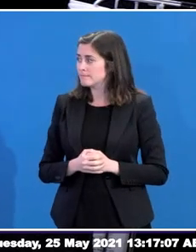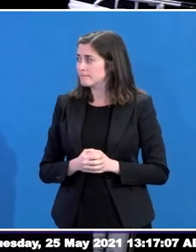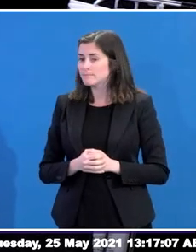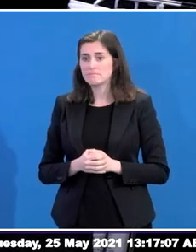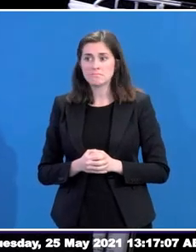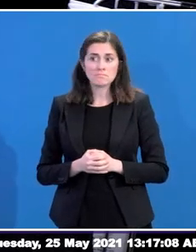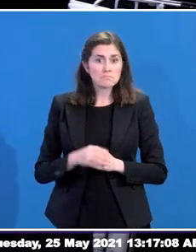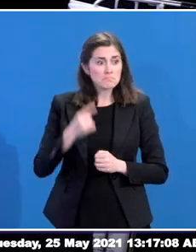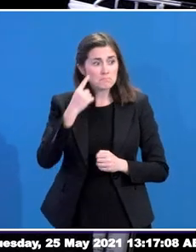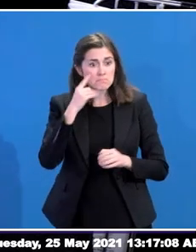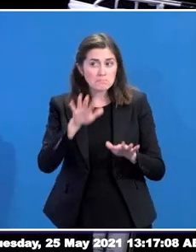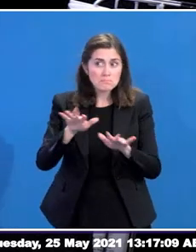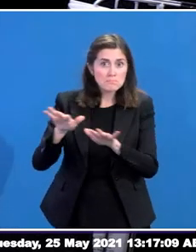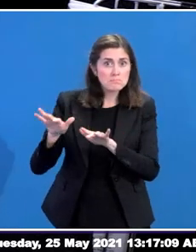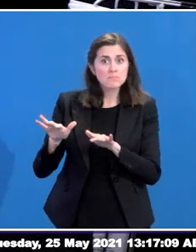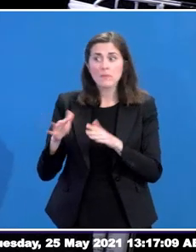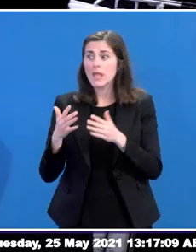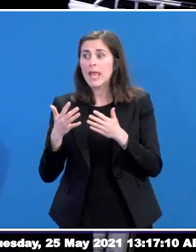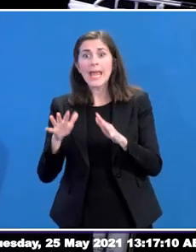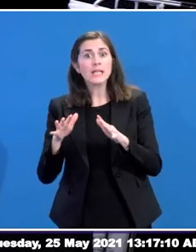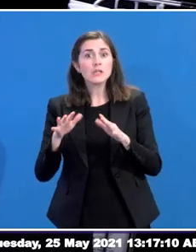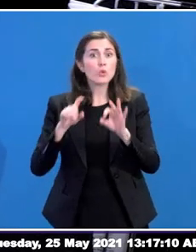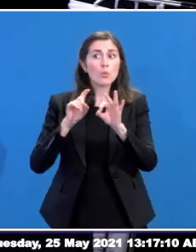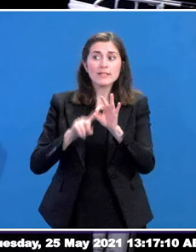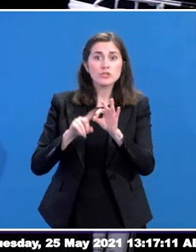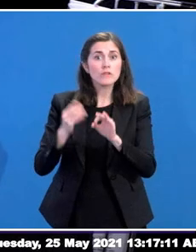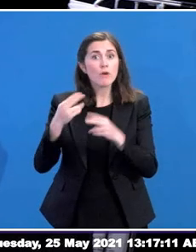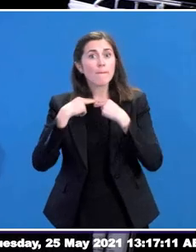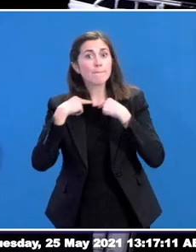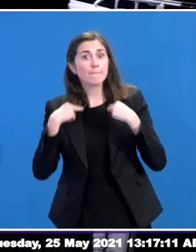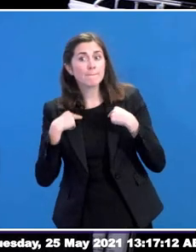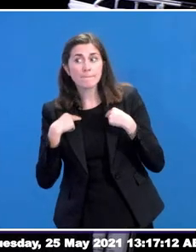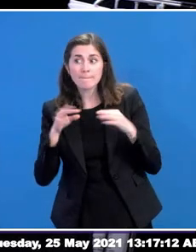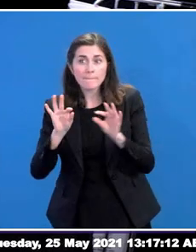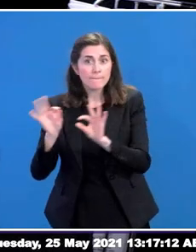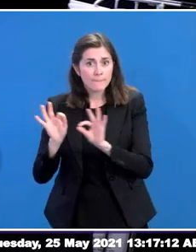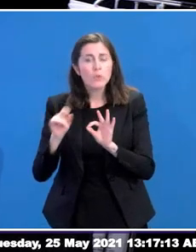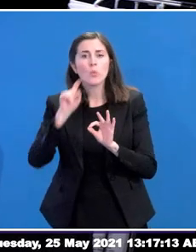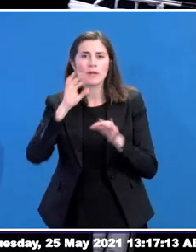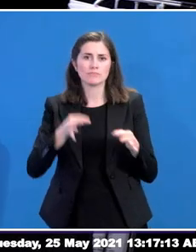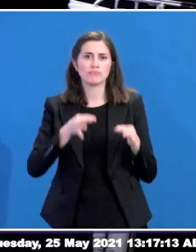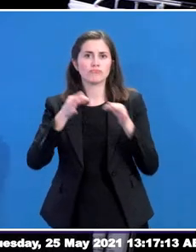the legal representatives present, we will adjourn from now until 2.20.